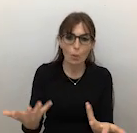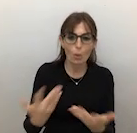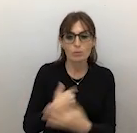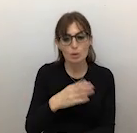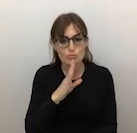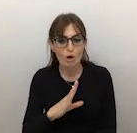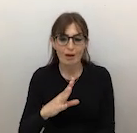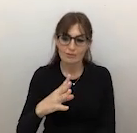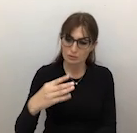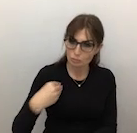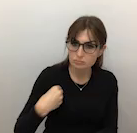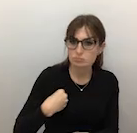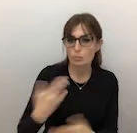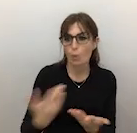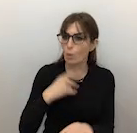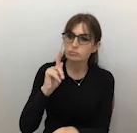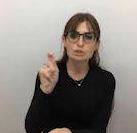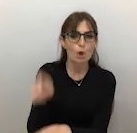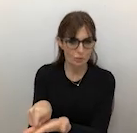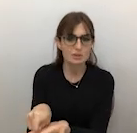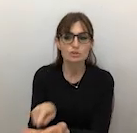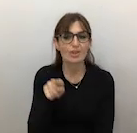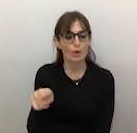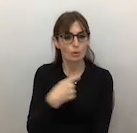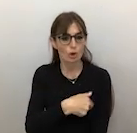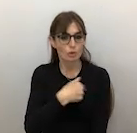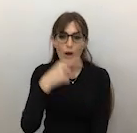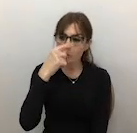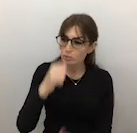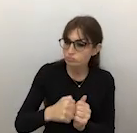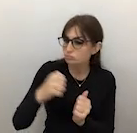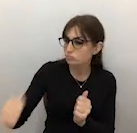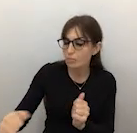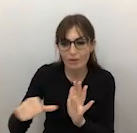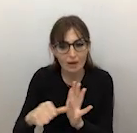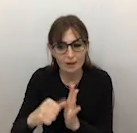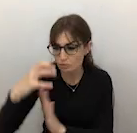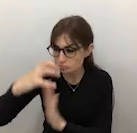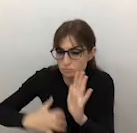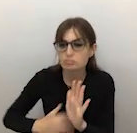and private foundations or donors. These obligations may extend beyond financial statements